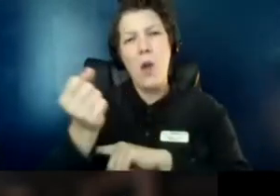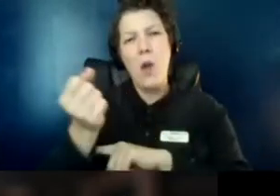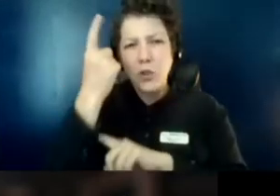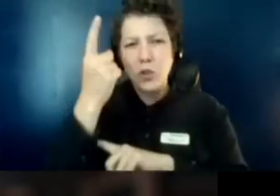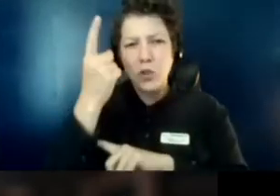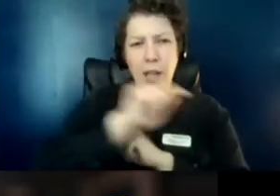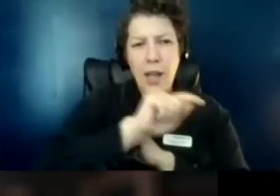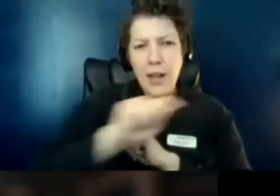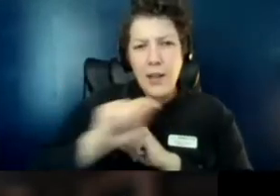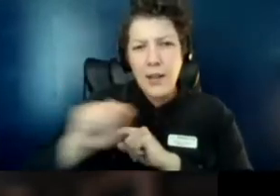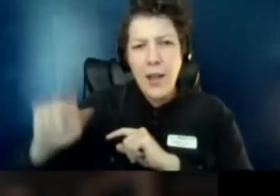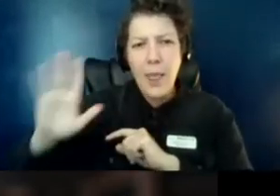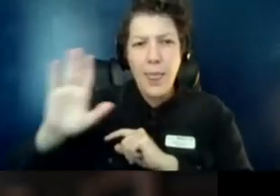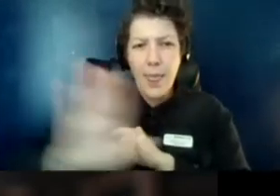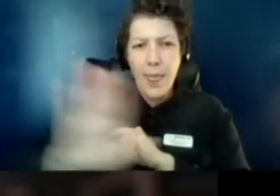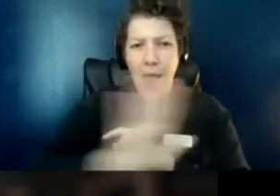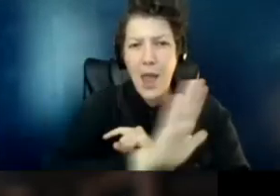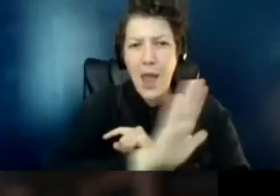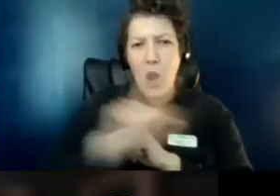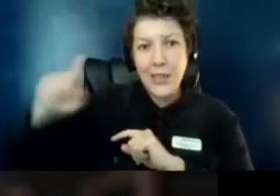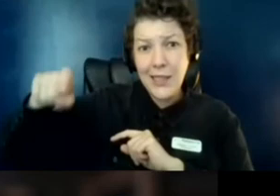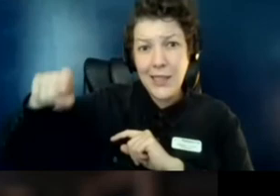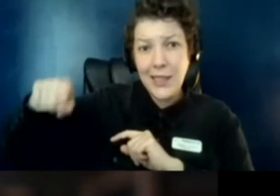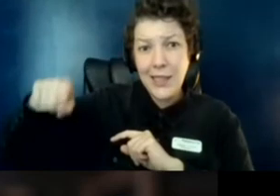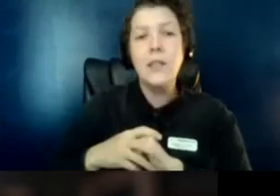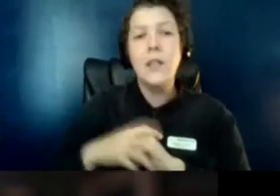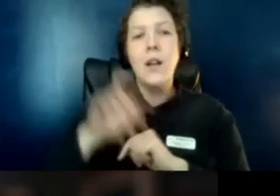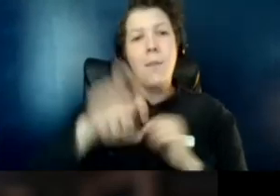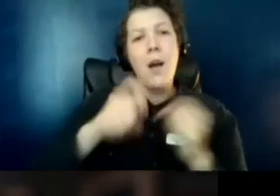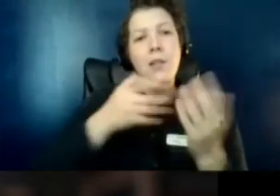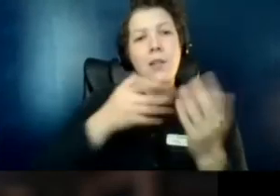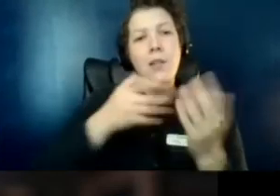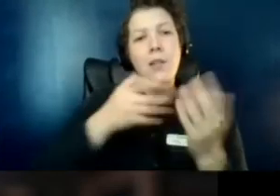make sure you make an effort to spend time with the wide swath of all of the people you're